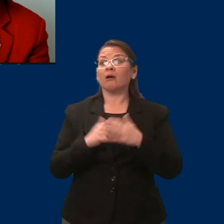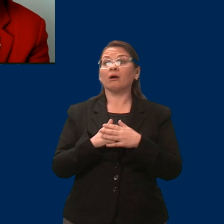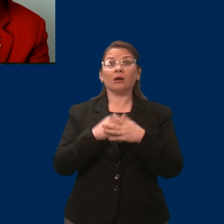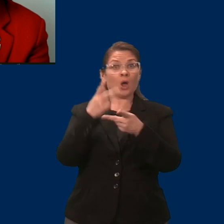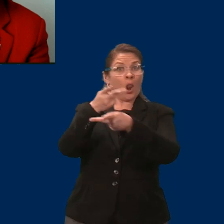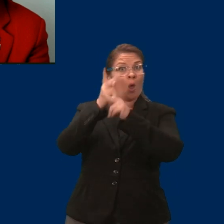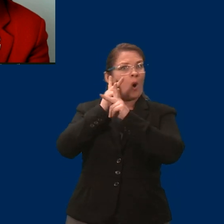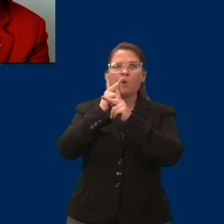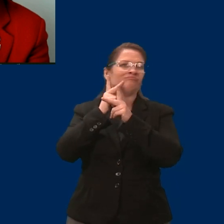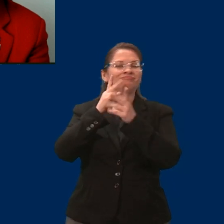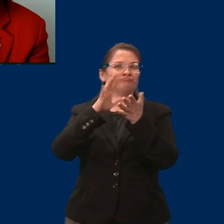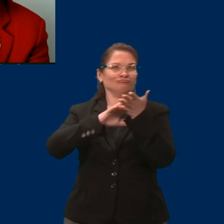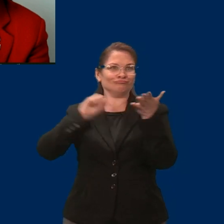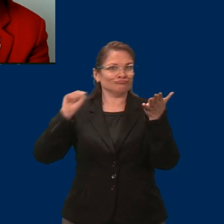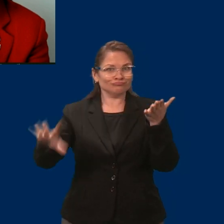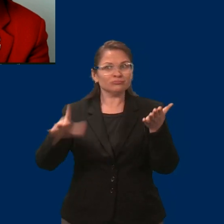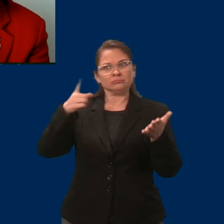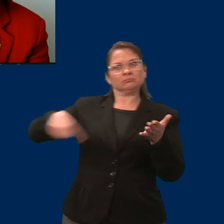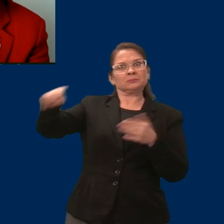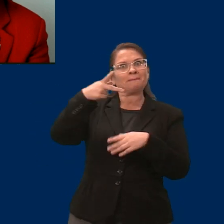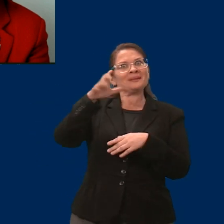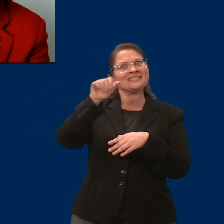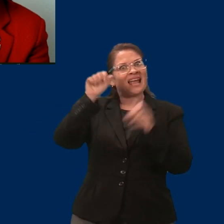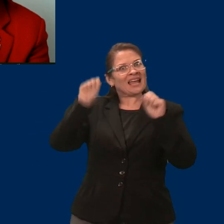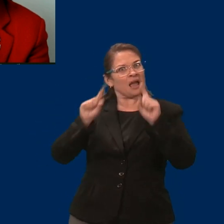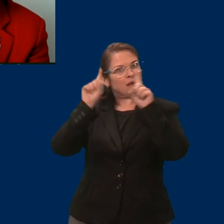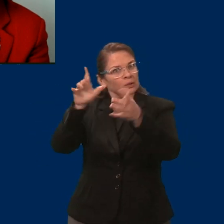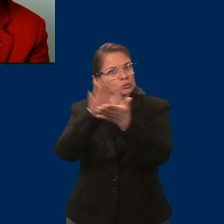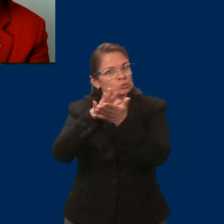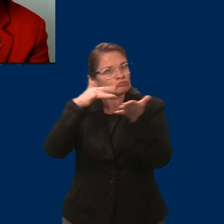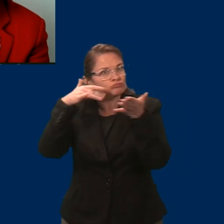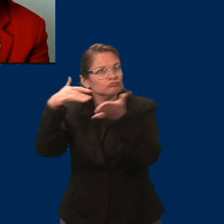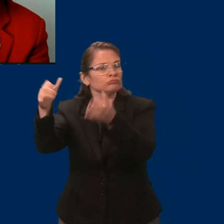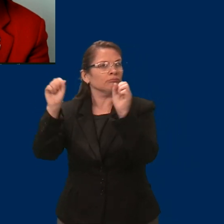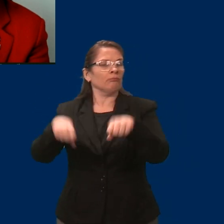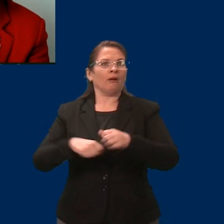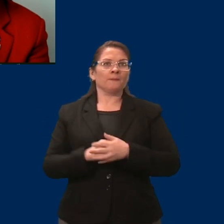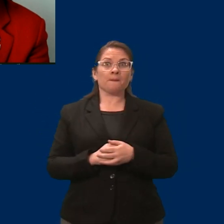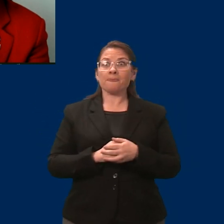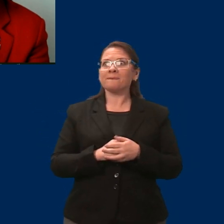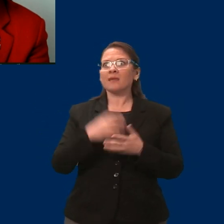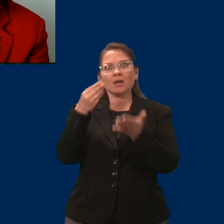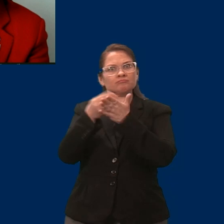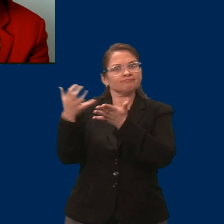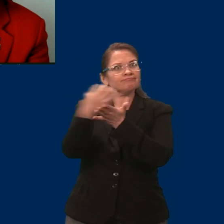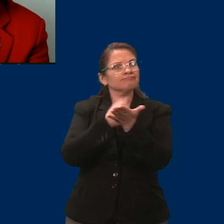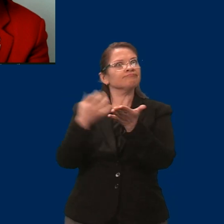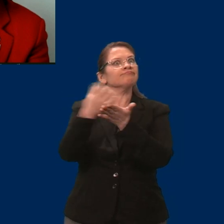creating seniority tiers that allow pay increases to increase with expertise, as well as allowing